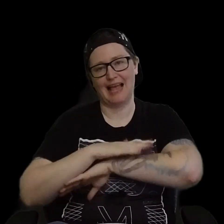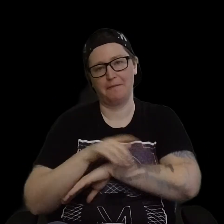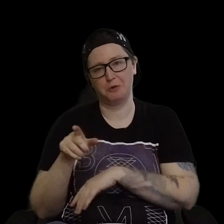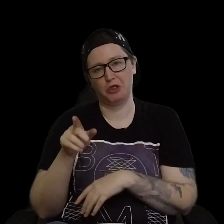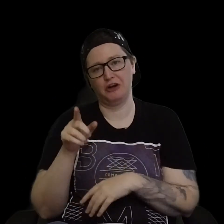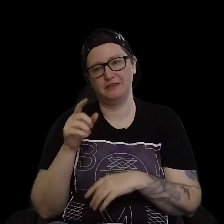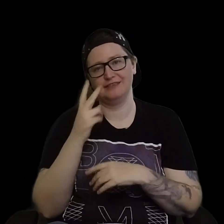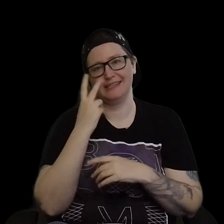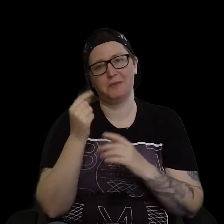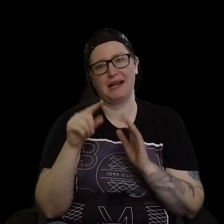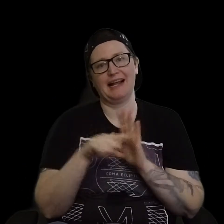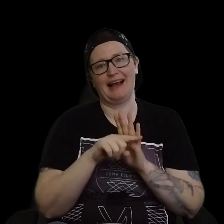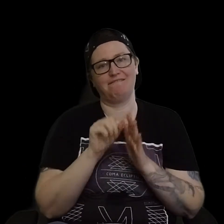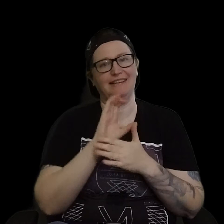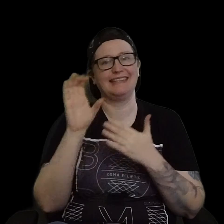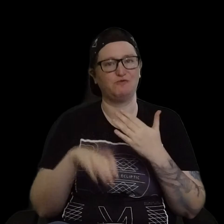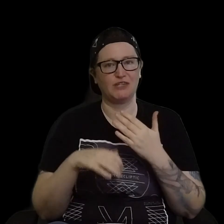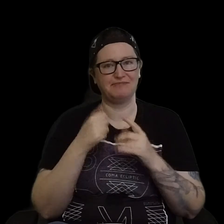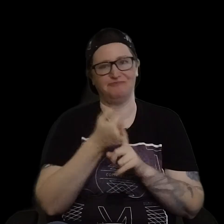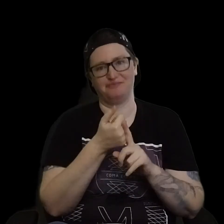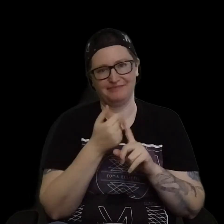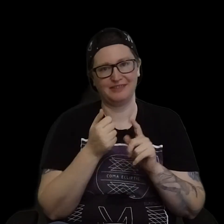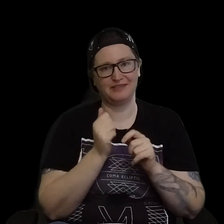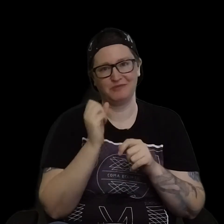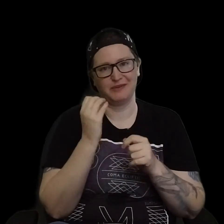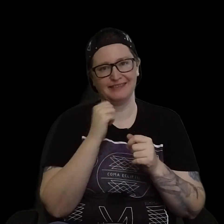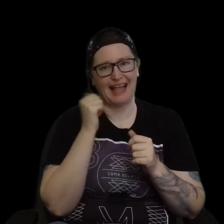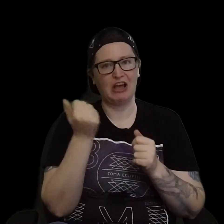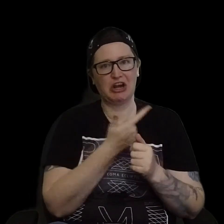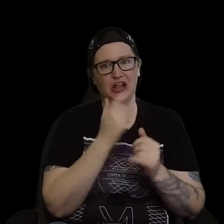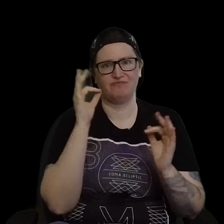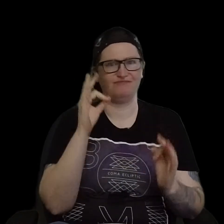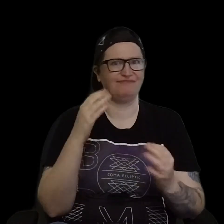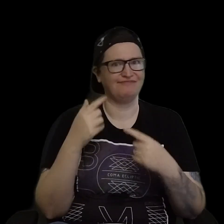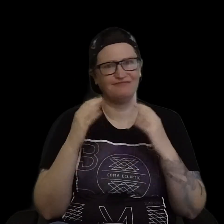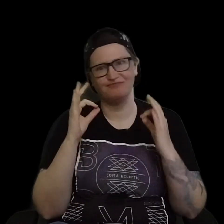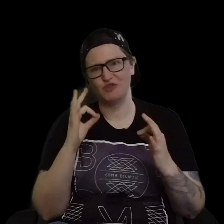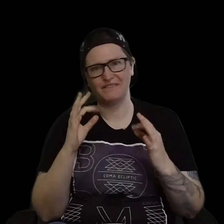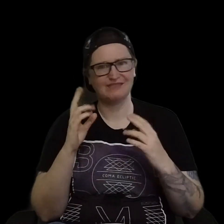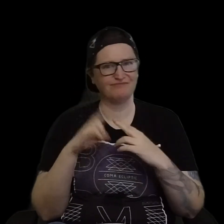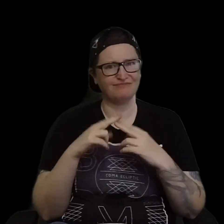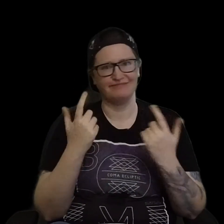throw on the drawback table and see what negative consequence that you get so they're not all you